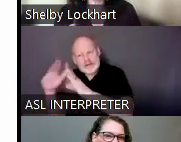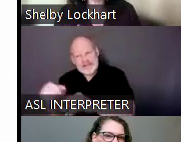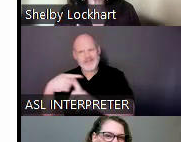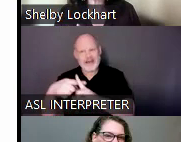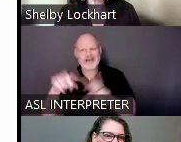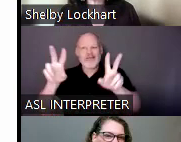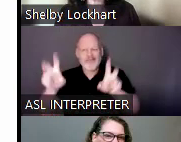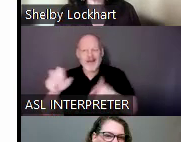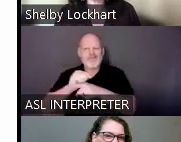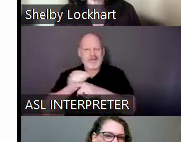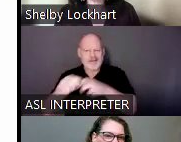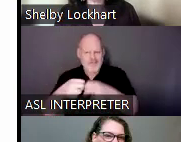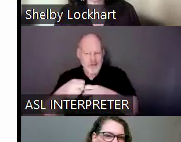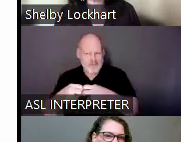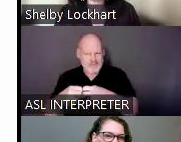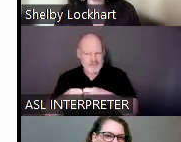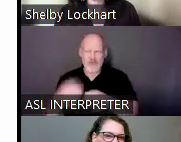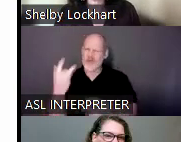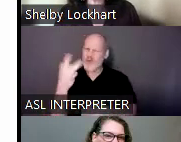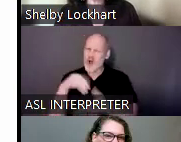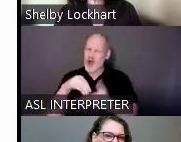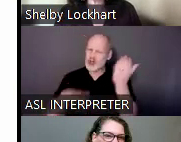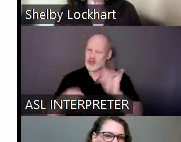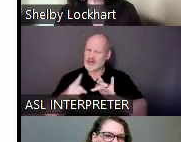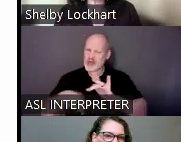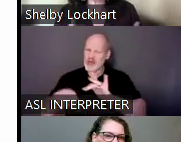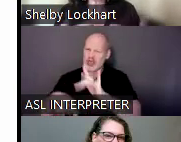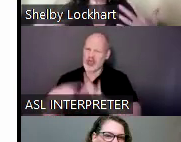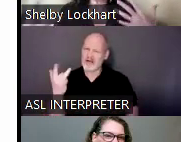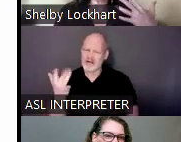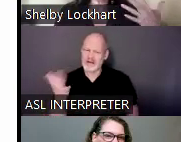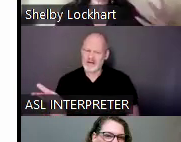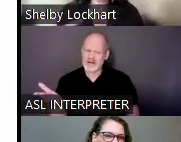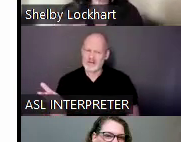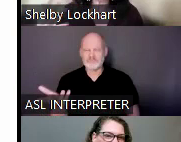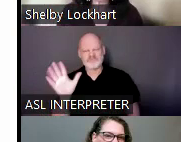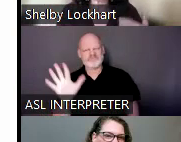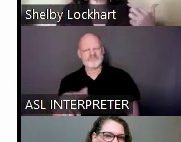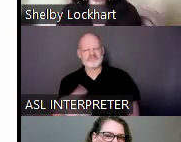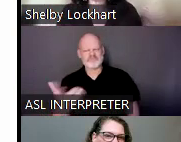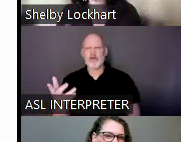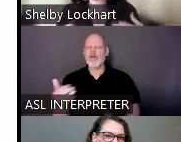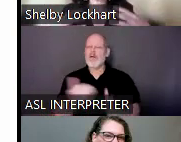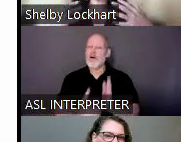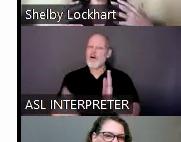why students are not coming. Sometimes when we see these dips in our attendance or we're